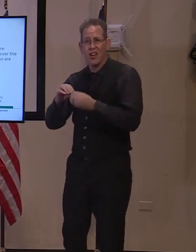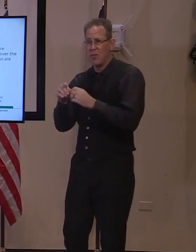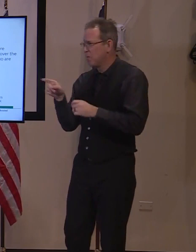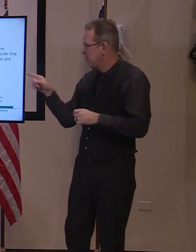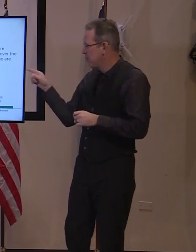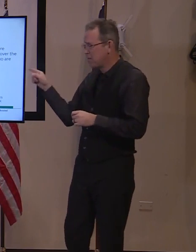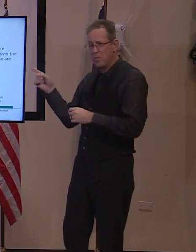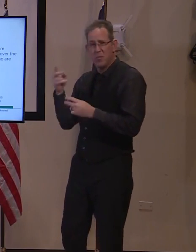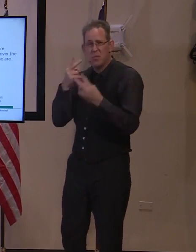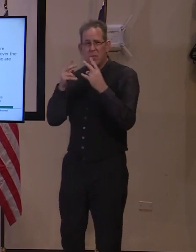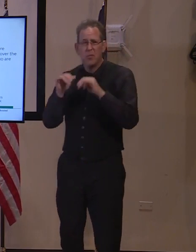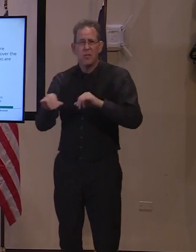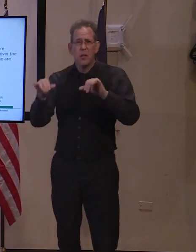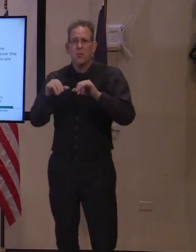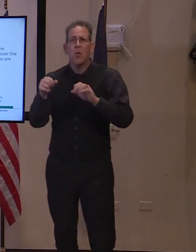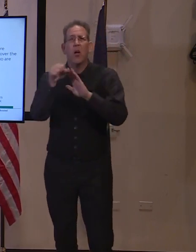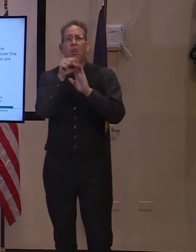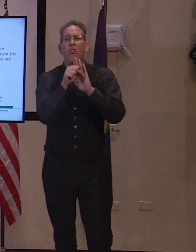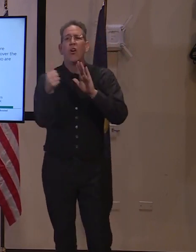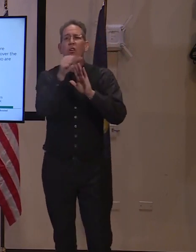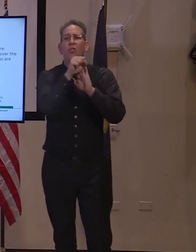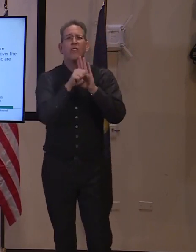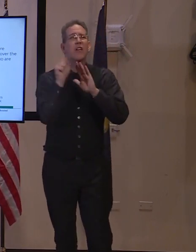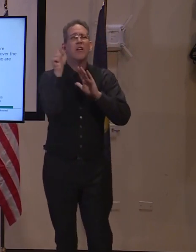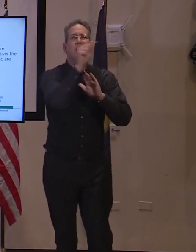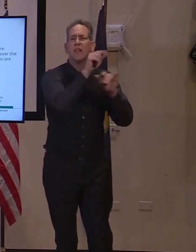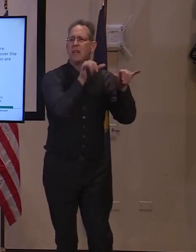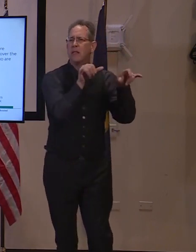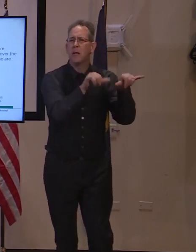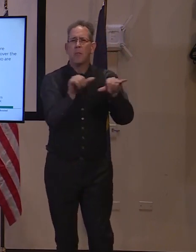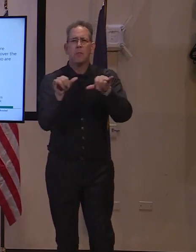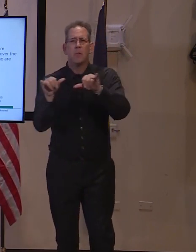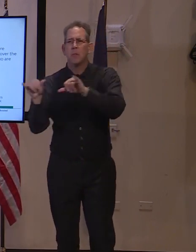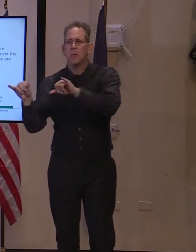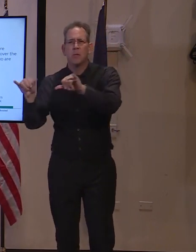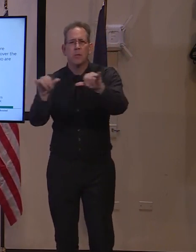particularly keep people out of the hospital. Uh, and those from dying is